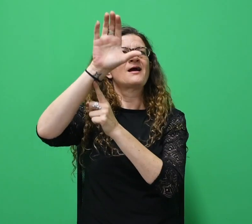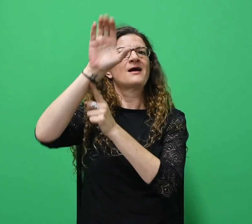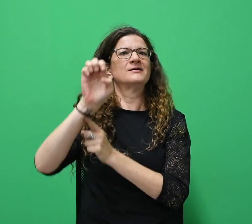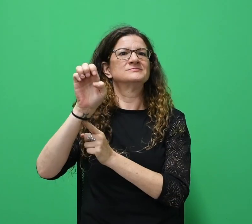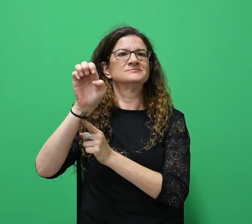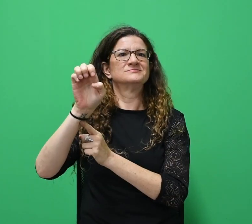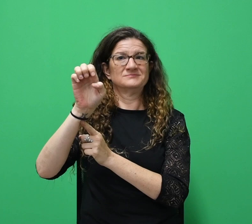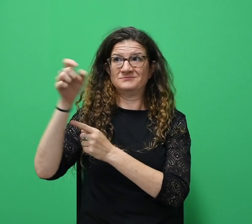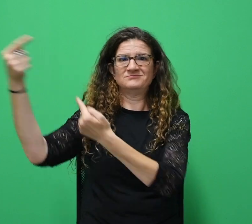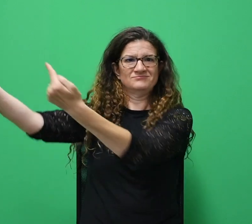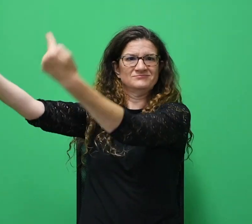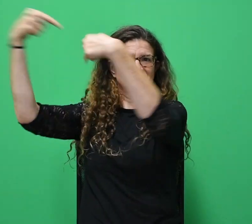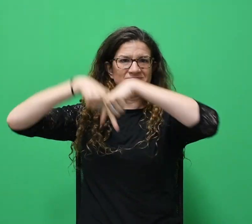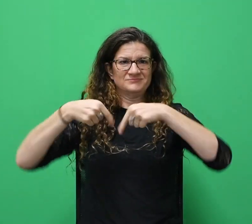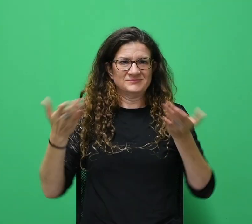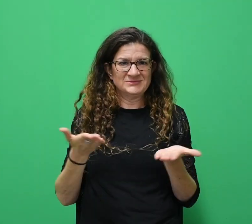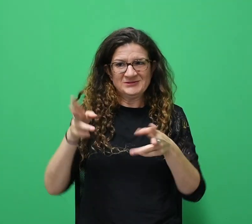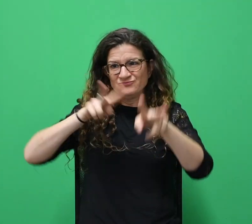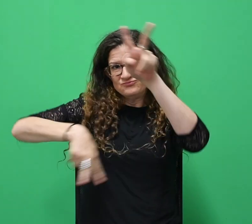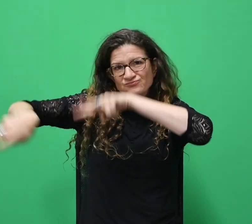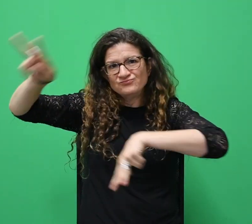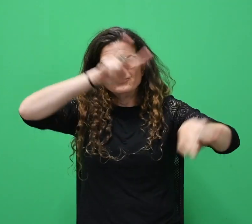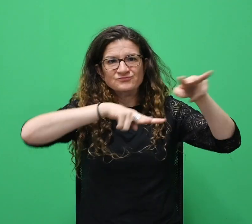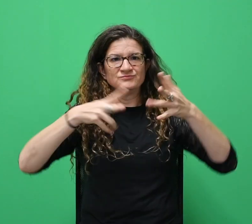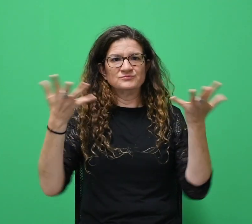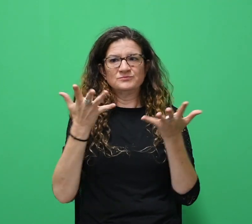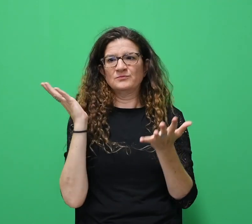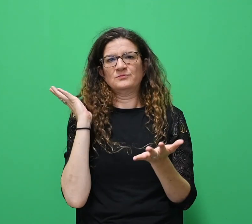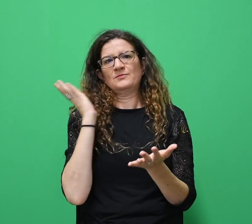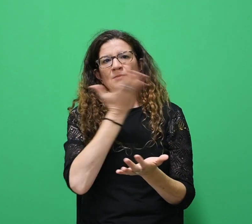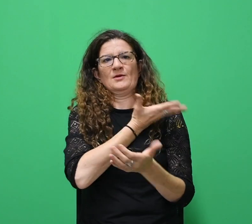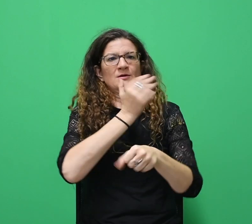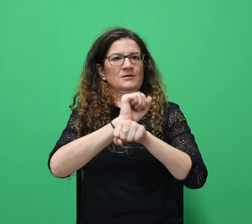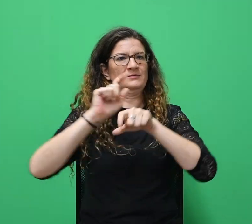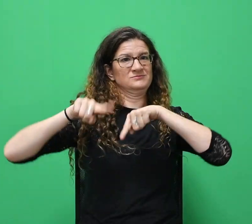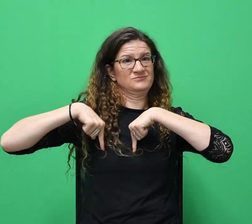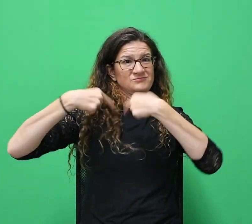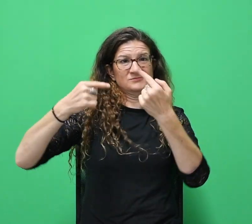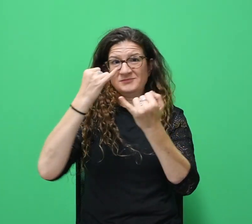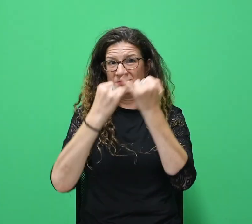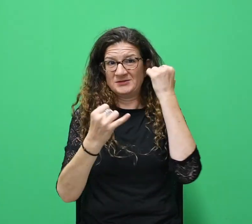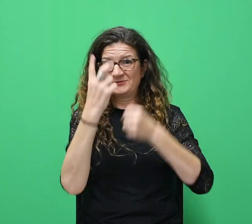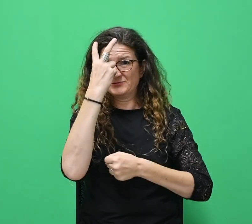They came here to oversee our progress since last two years.